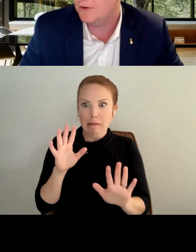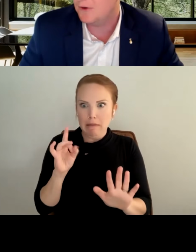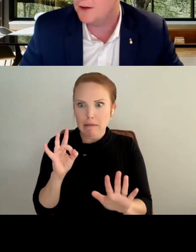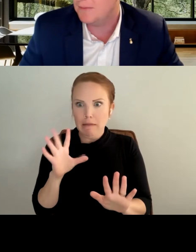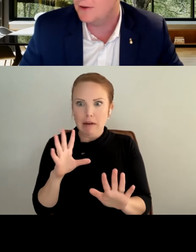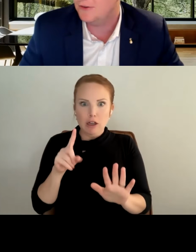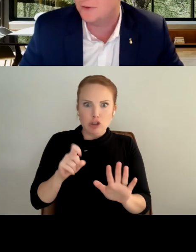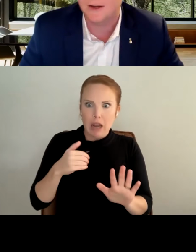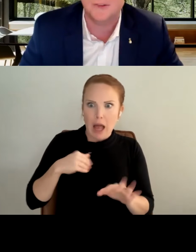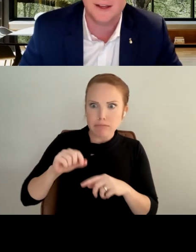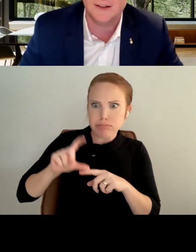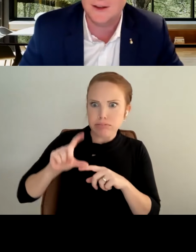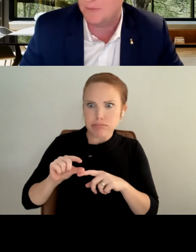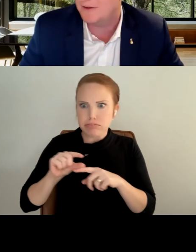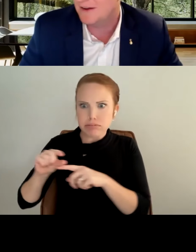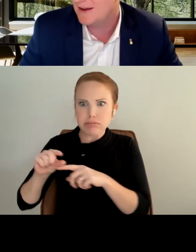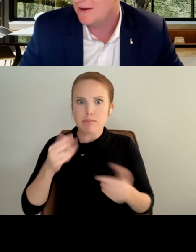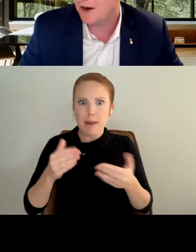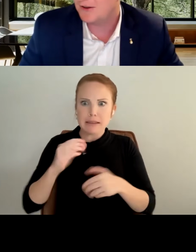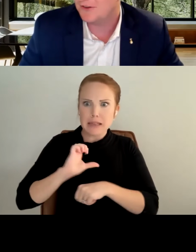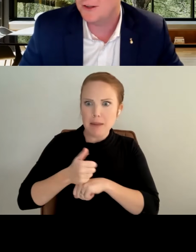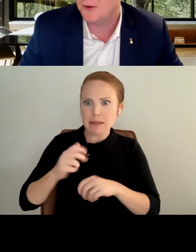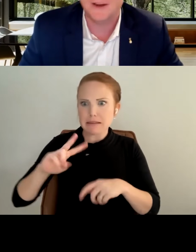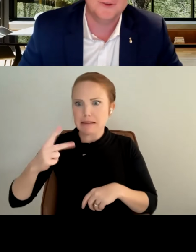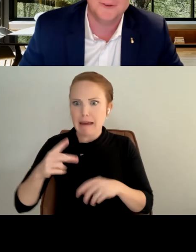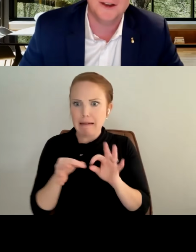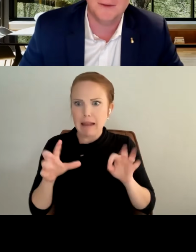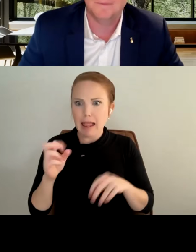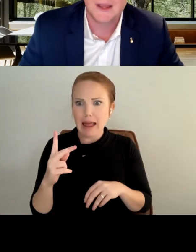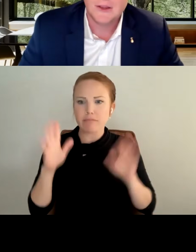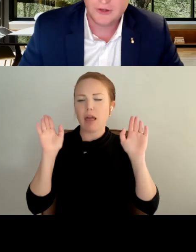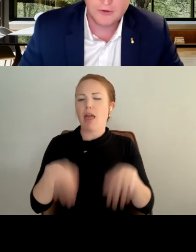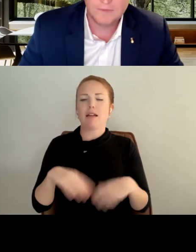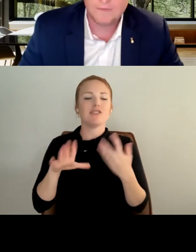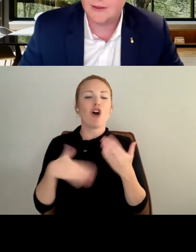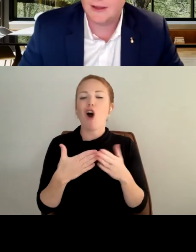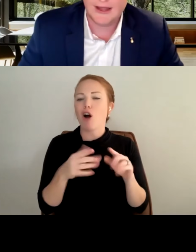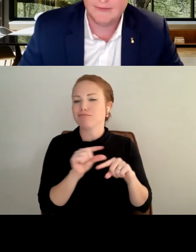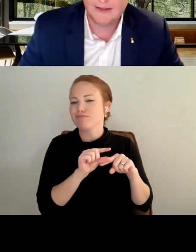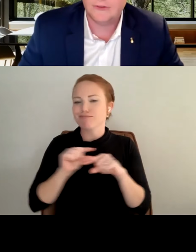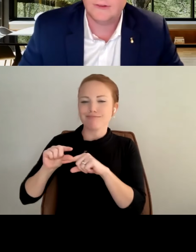it or what maybe I should just make a second link, but regardless all lower case for today. So let's